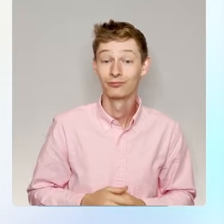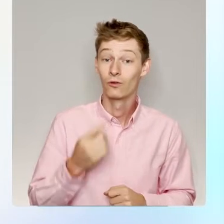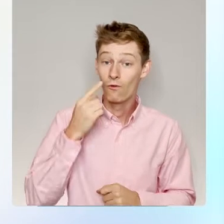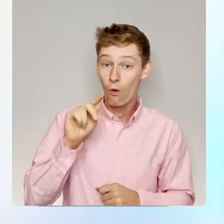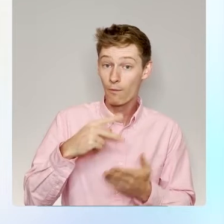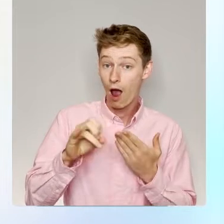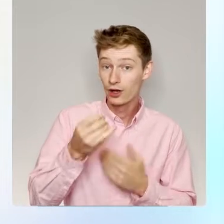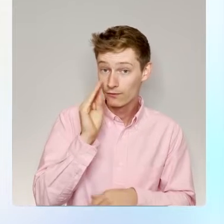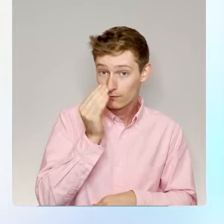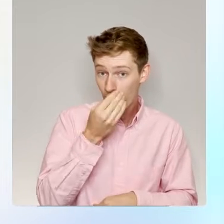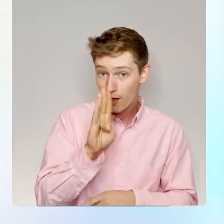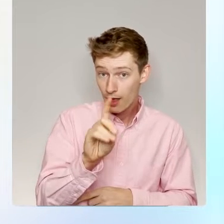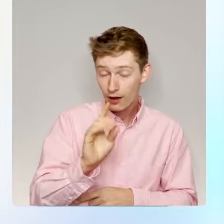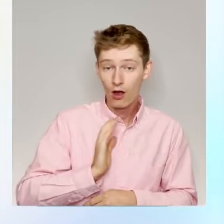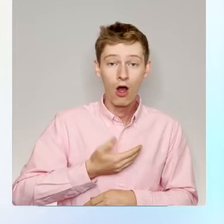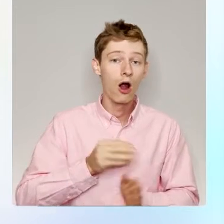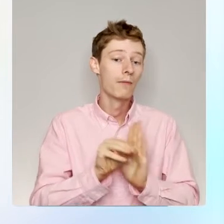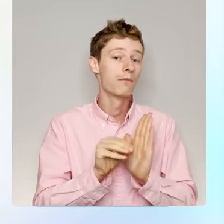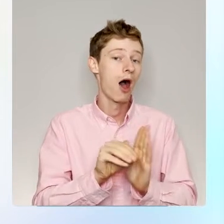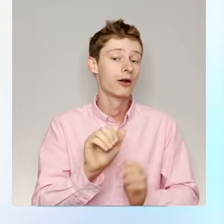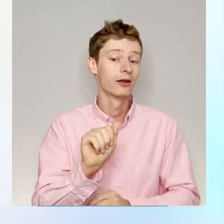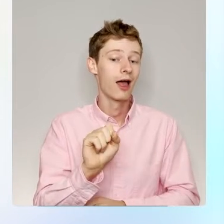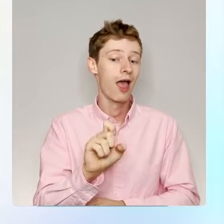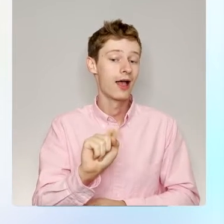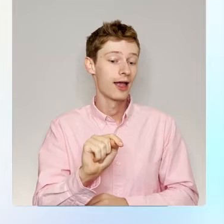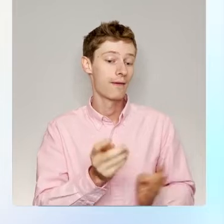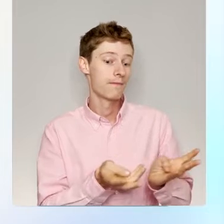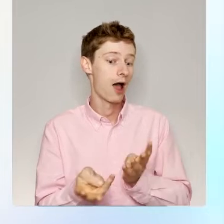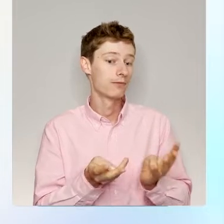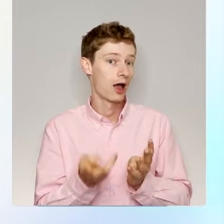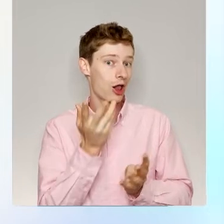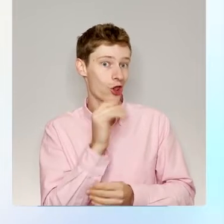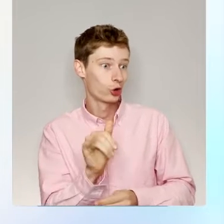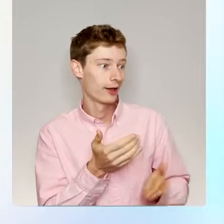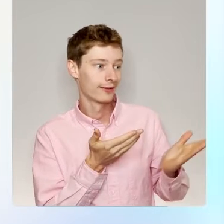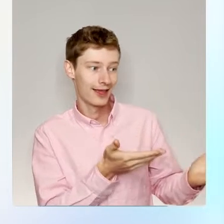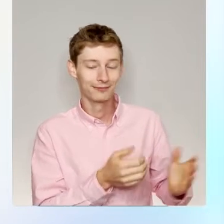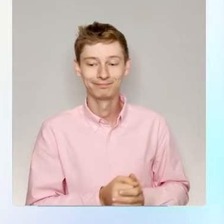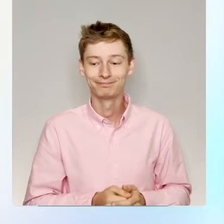but we found it well worth it. Having a programmatic content processing pipeline